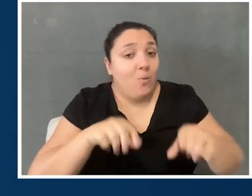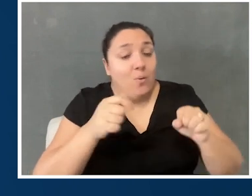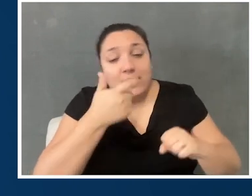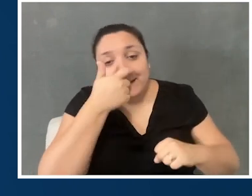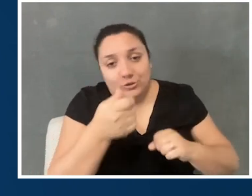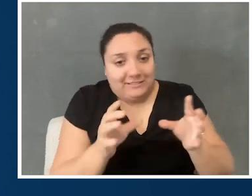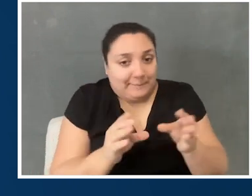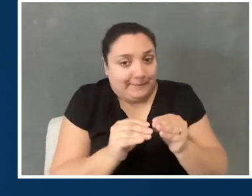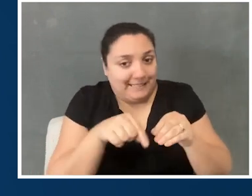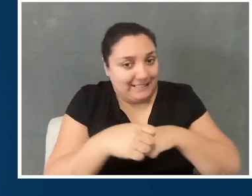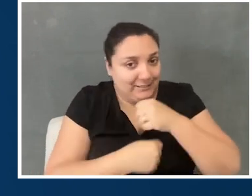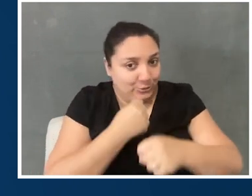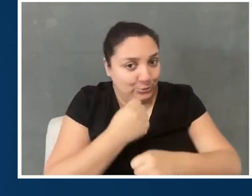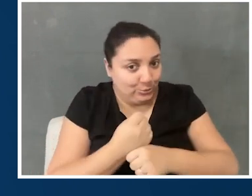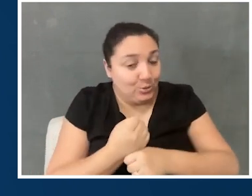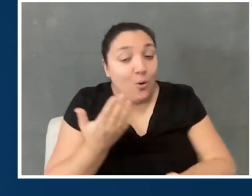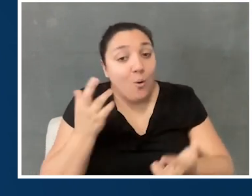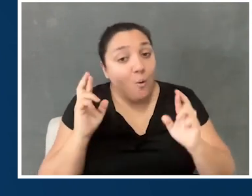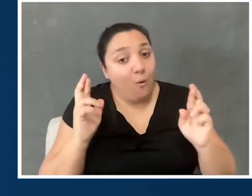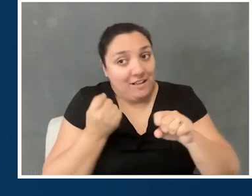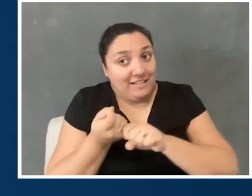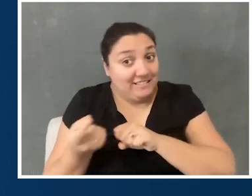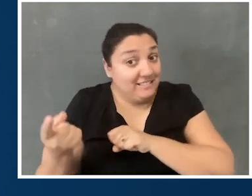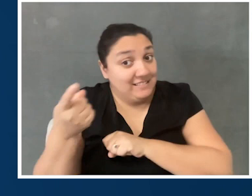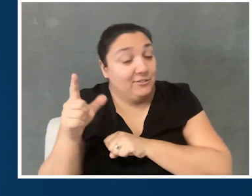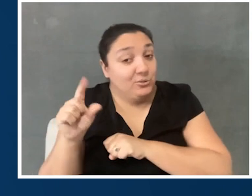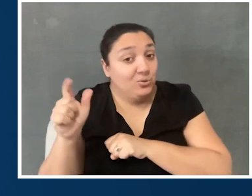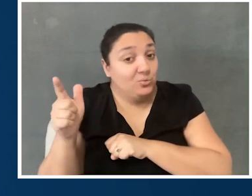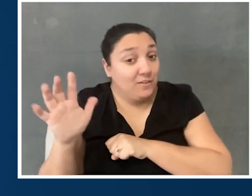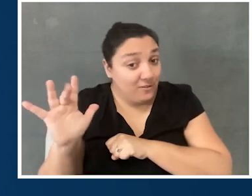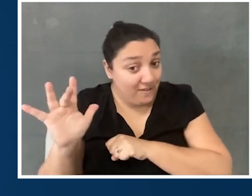And at the end of next year, when we do this podcast again